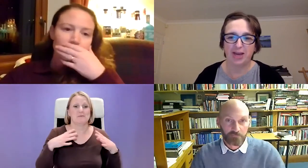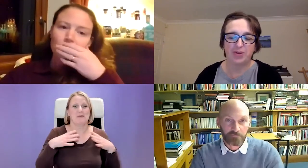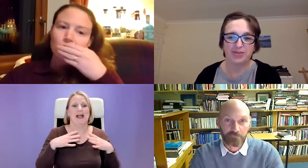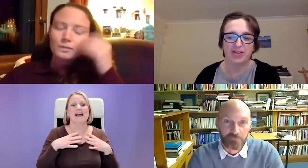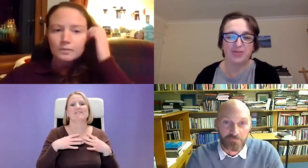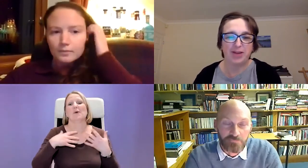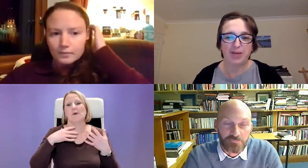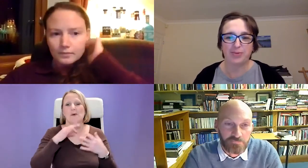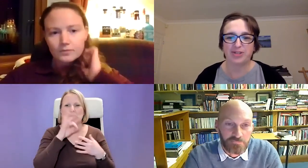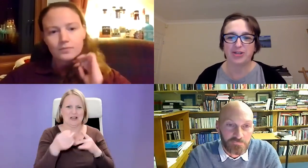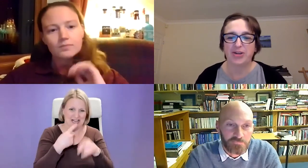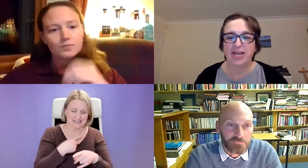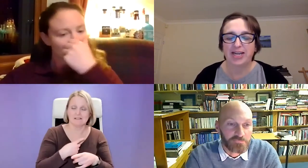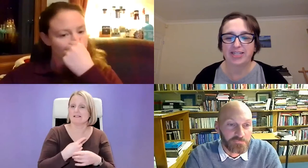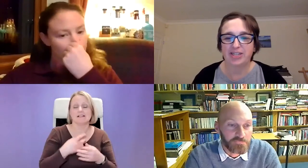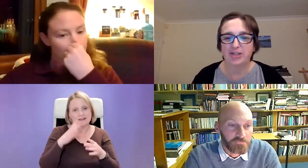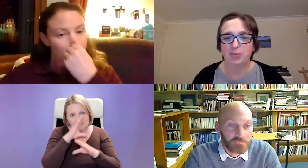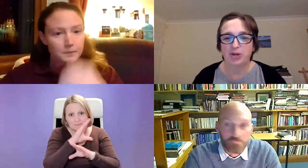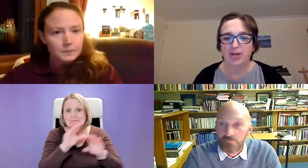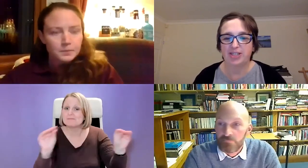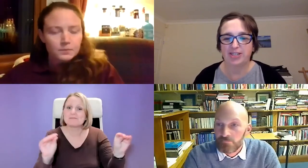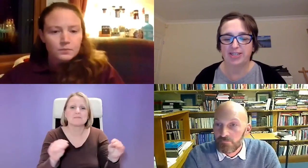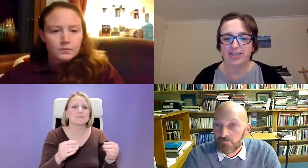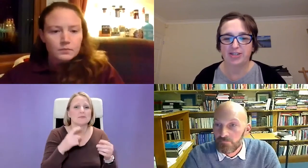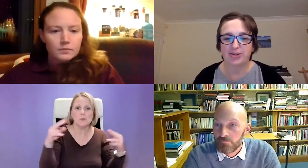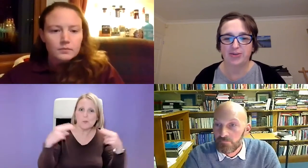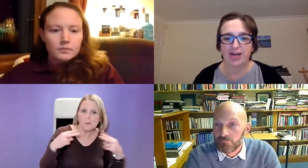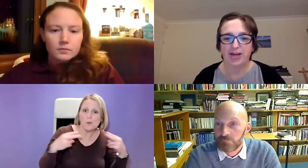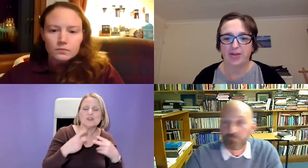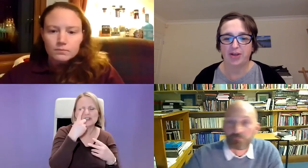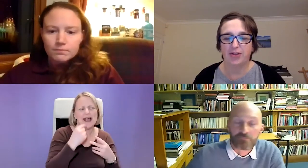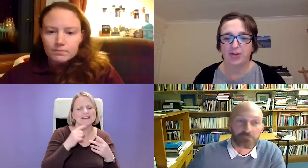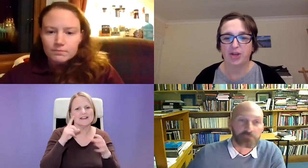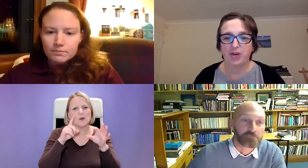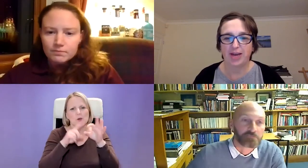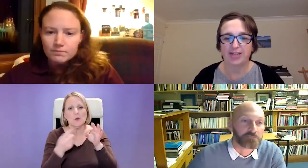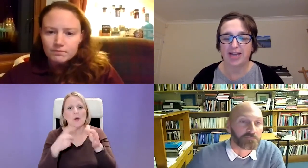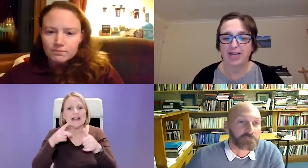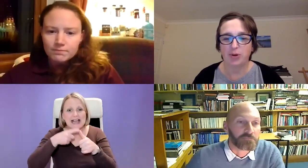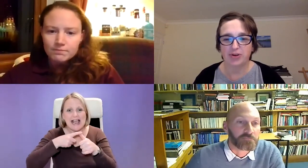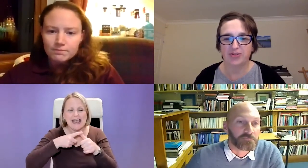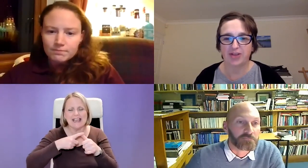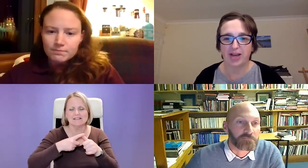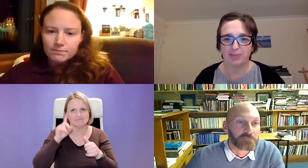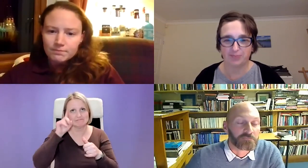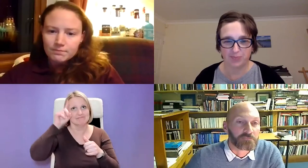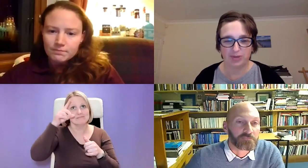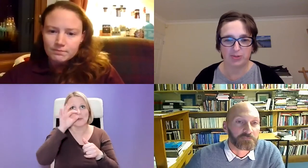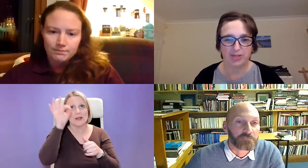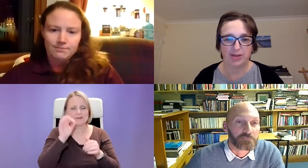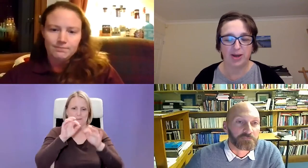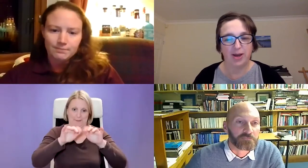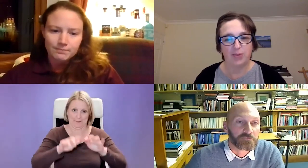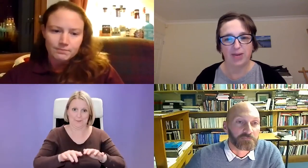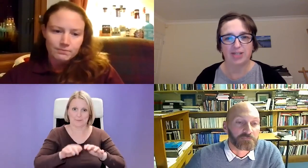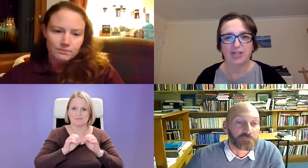I invite people to continue to put questions into the Q&A box which we will get to,